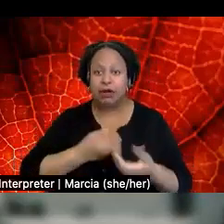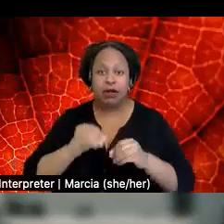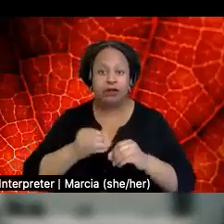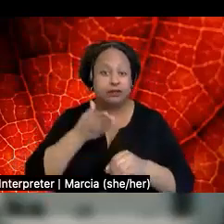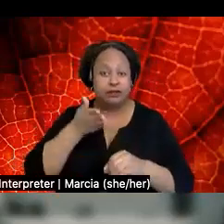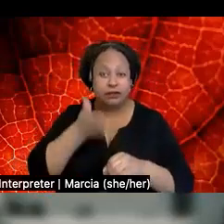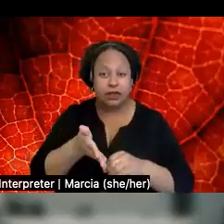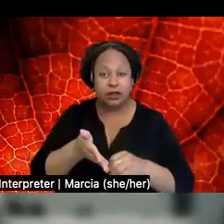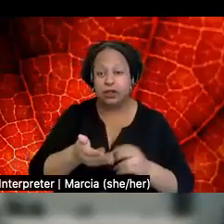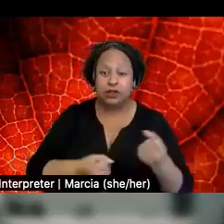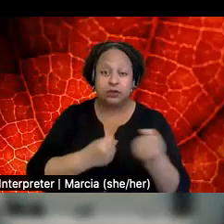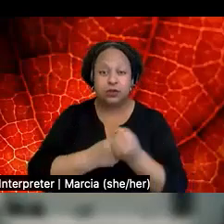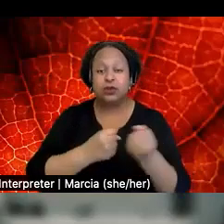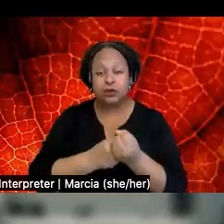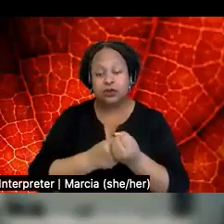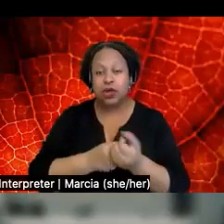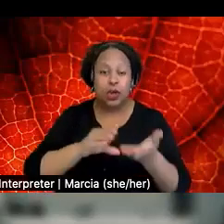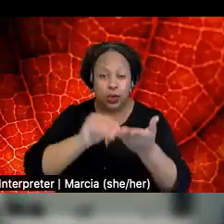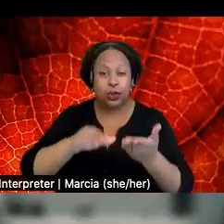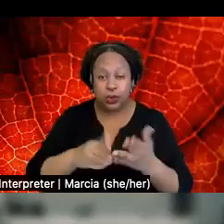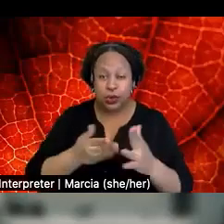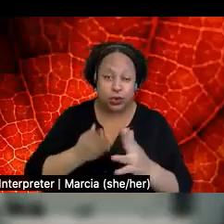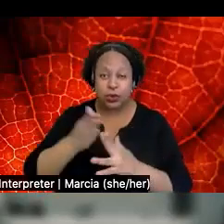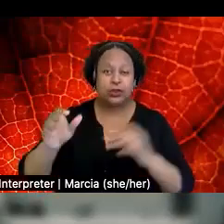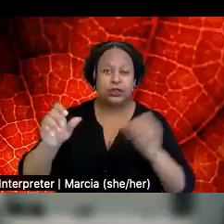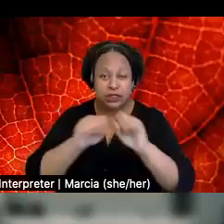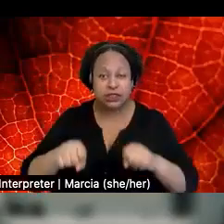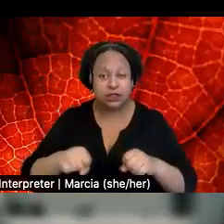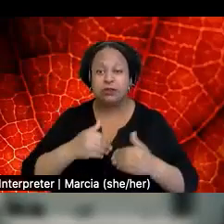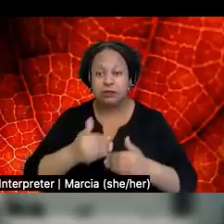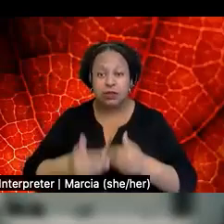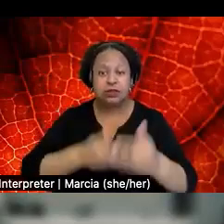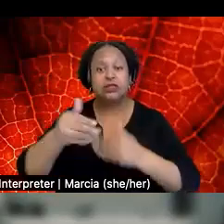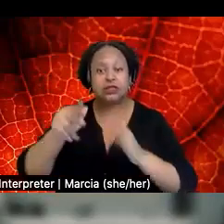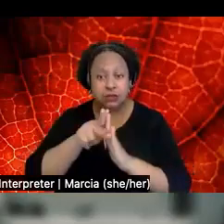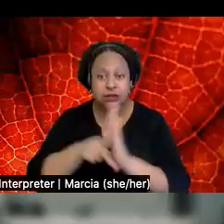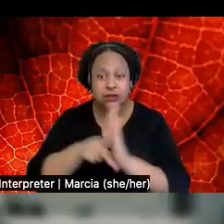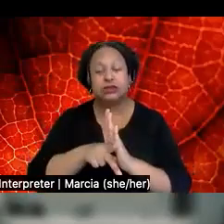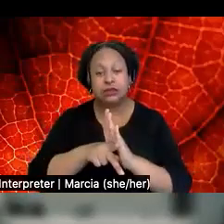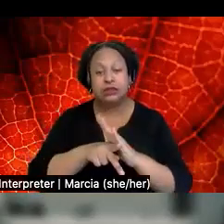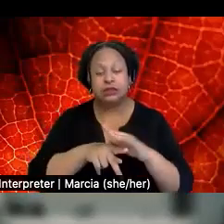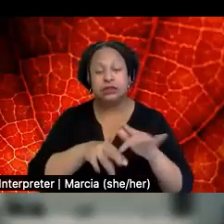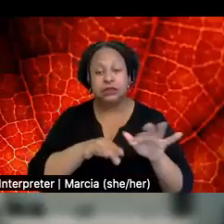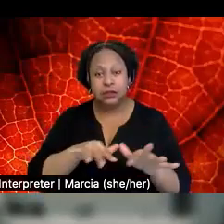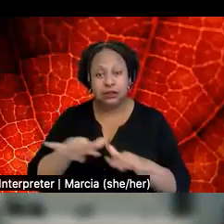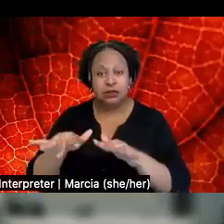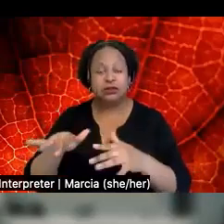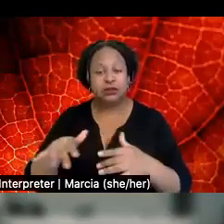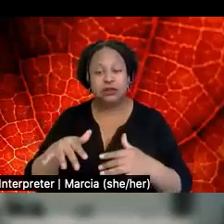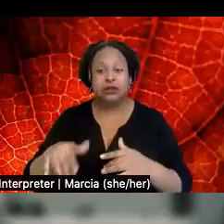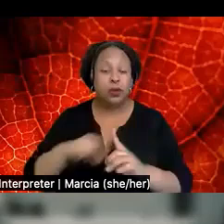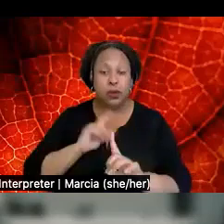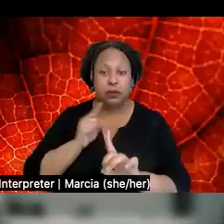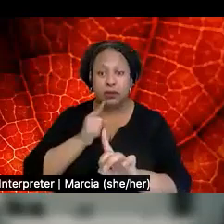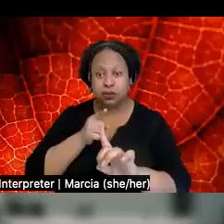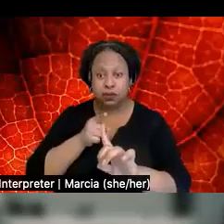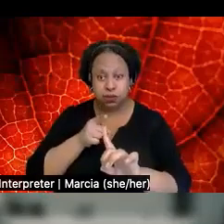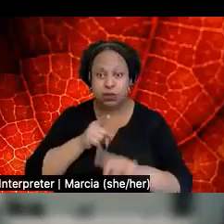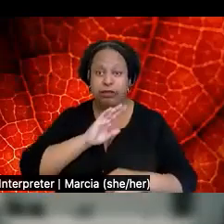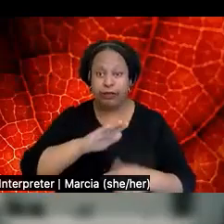way through systems and in processes and policies on the way to optimizing their performance to be